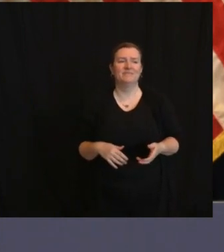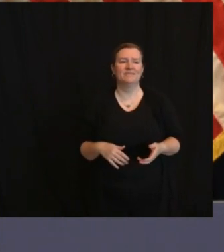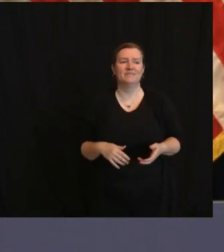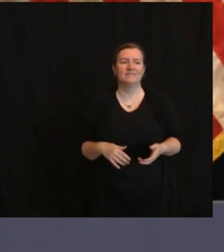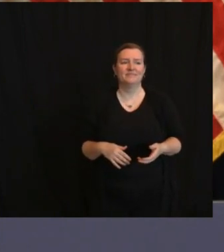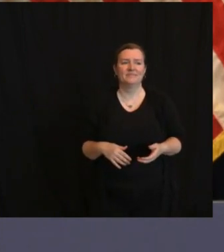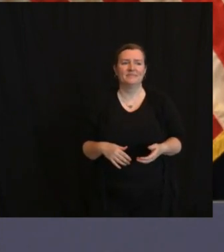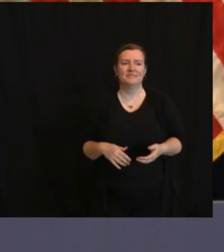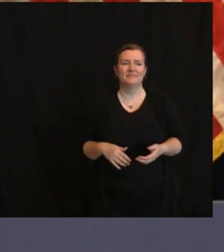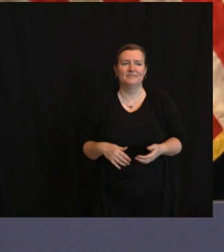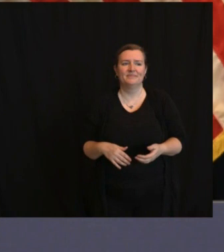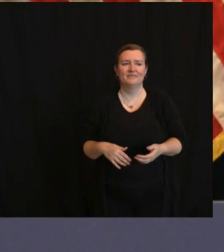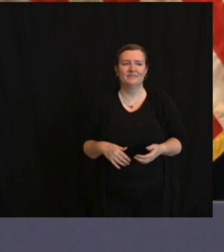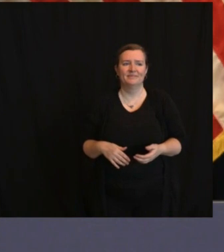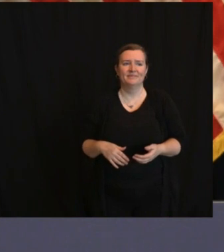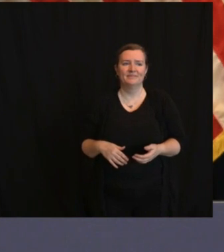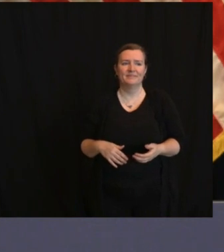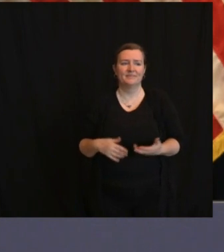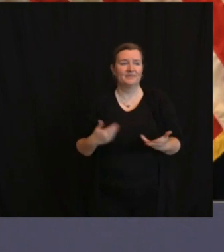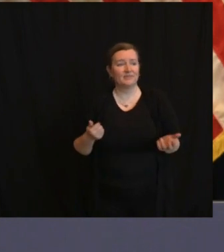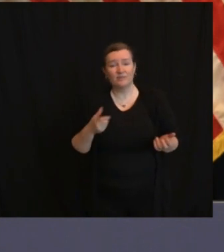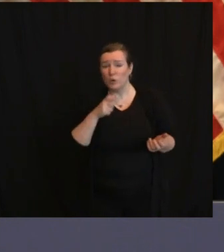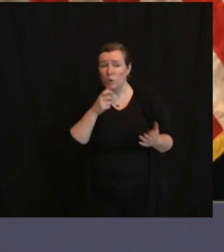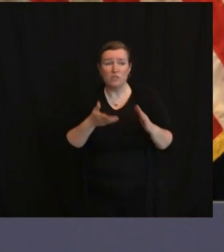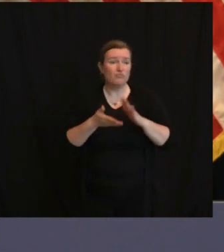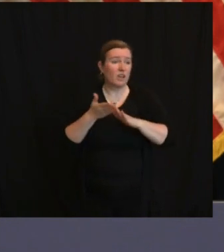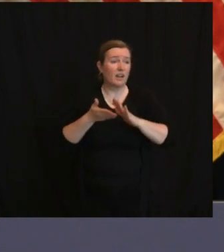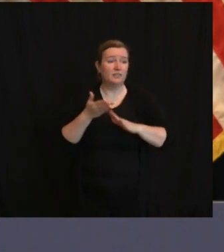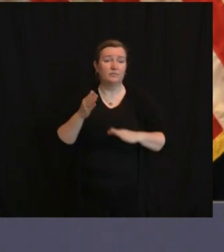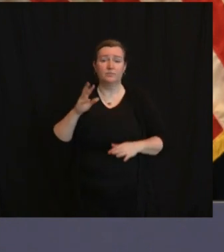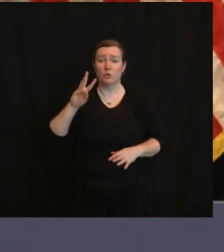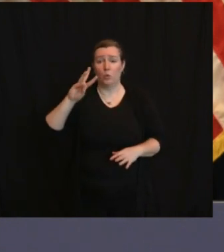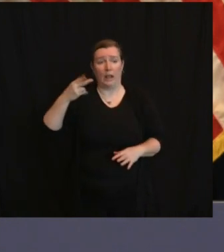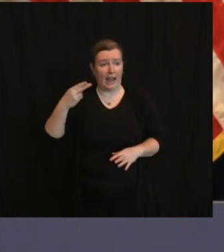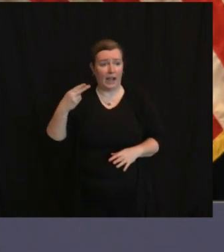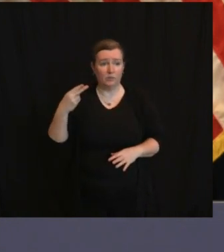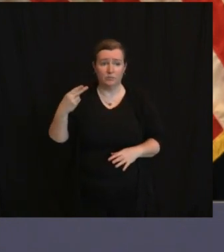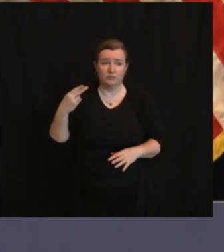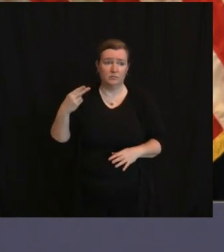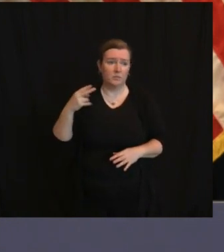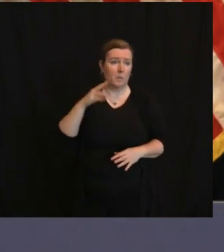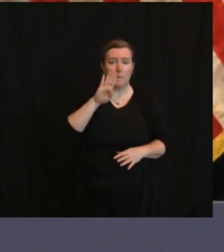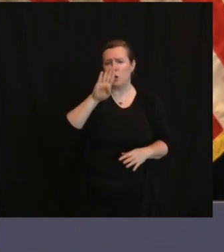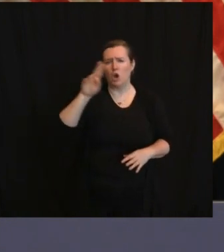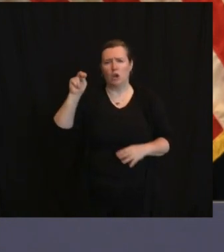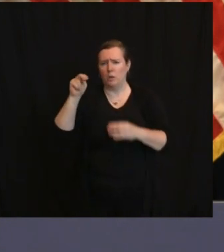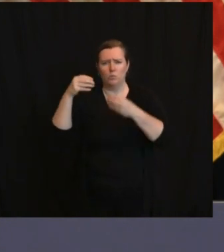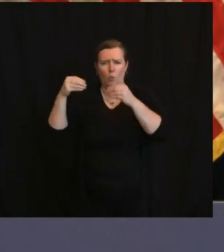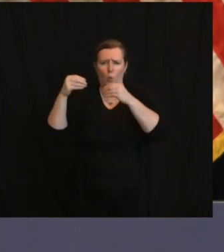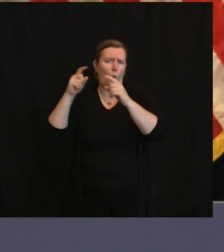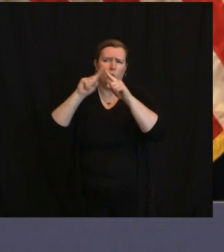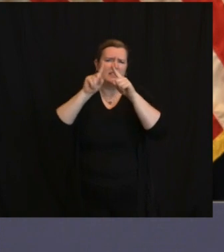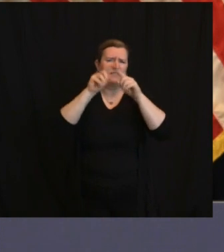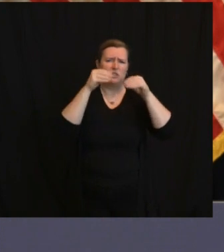NOBLE. THAT'S THE FIRST I'M HEARING OF IT BUT WE EXPECT ANY OPERATOR